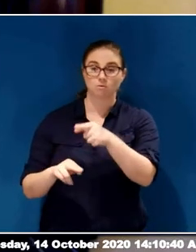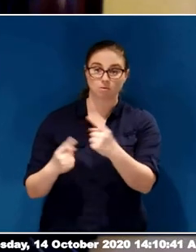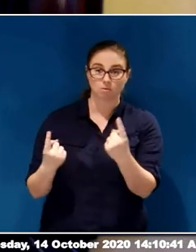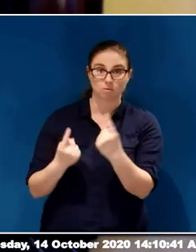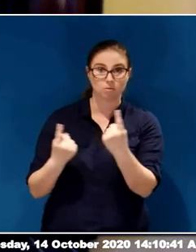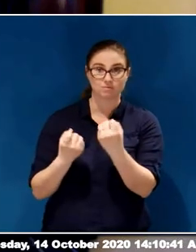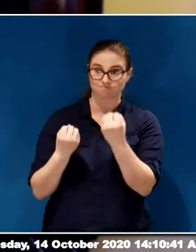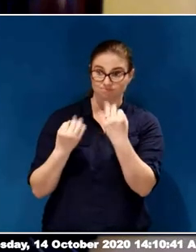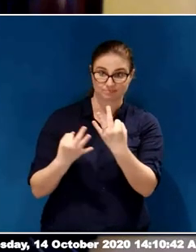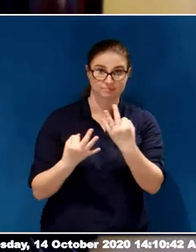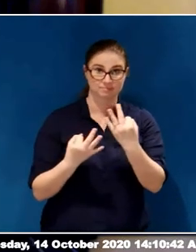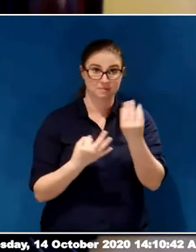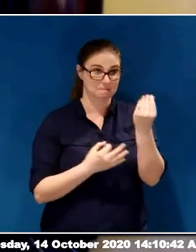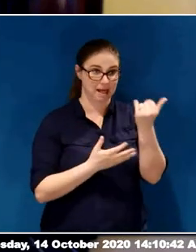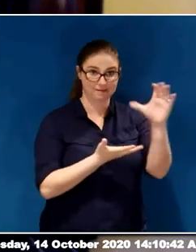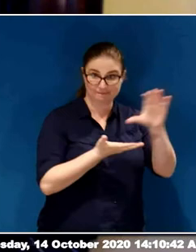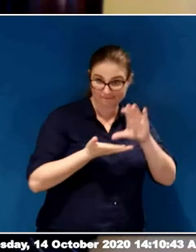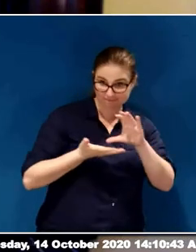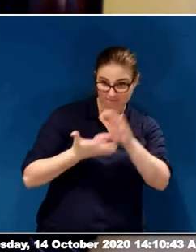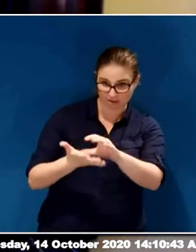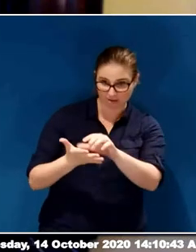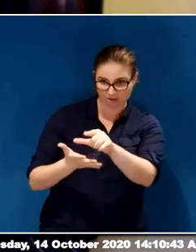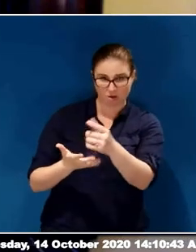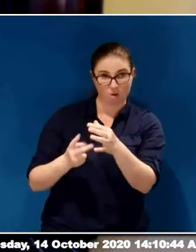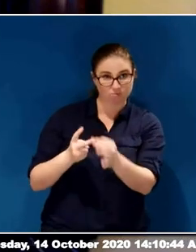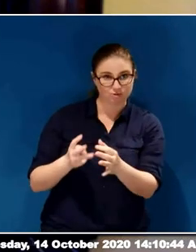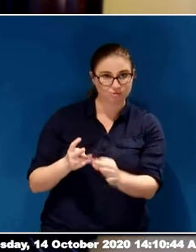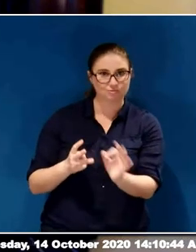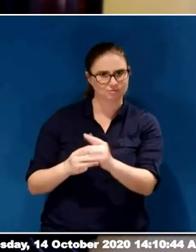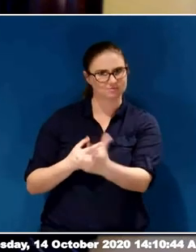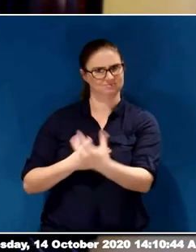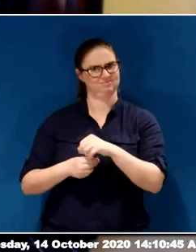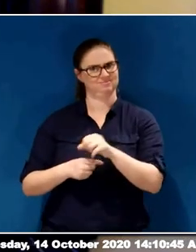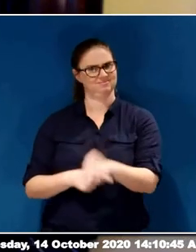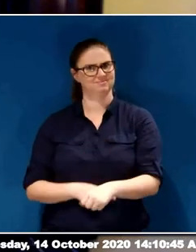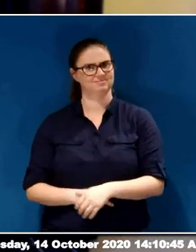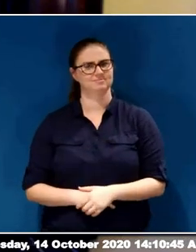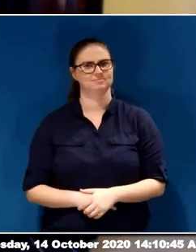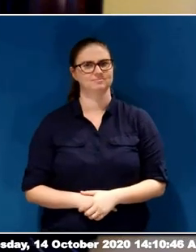Now, I want to move on a little bit further and ask you what your research